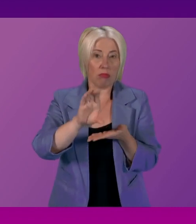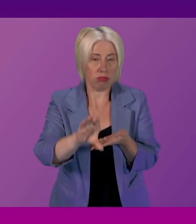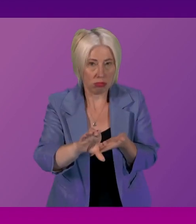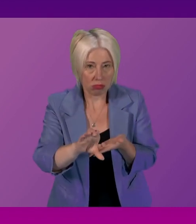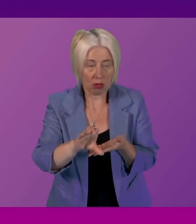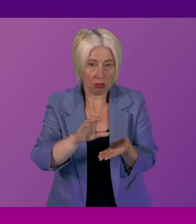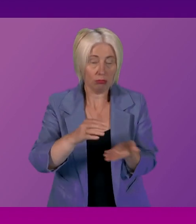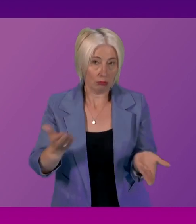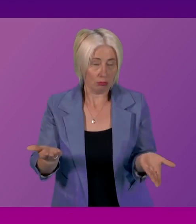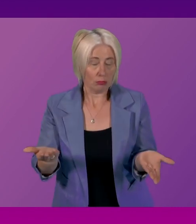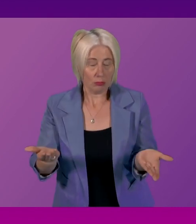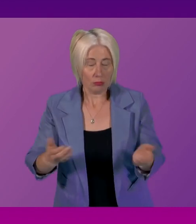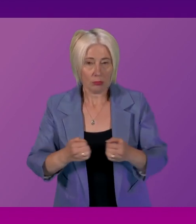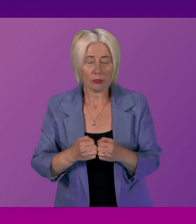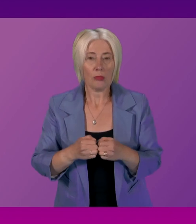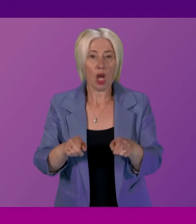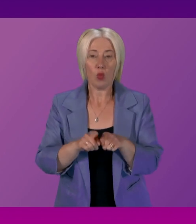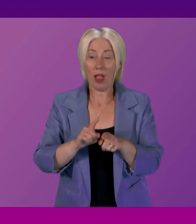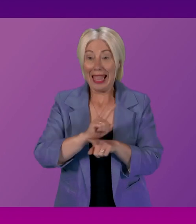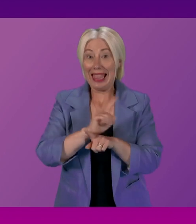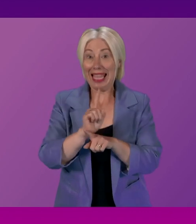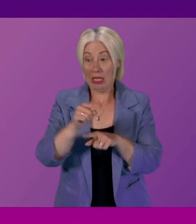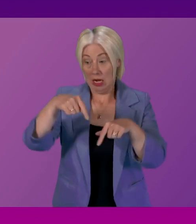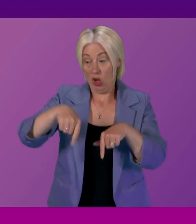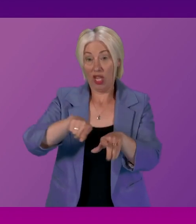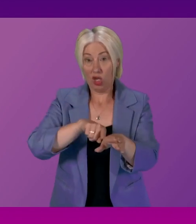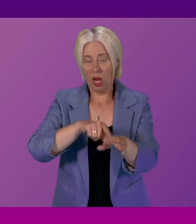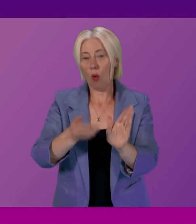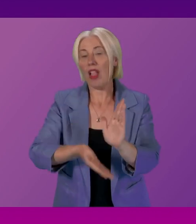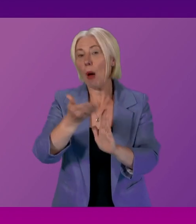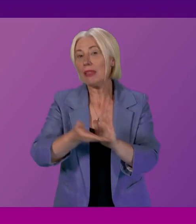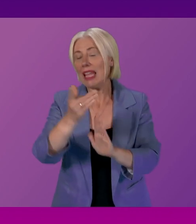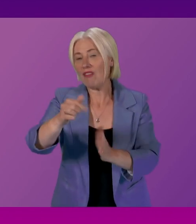substantially and, later this year, we will give Parliament an update on our 2024-25 budget.